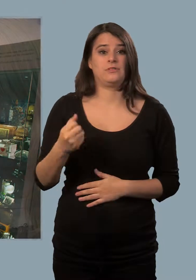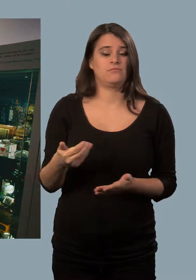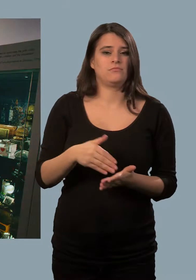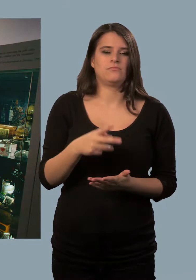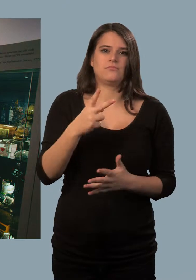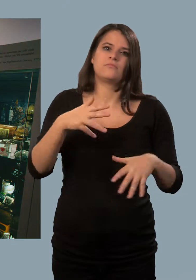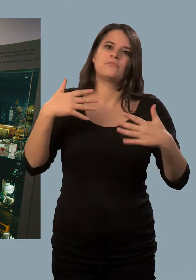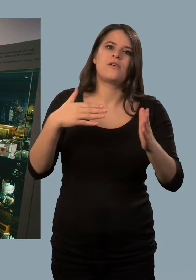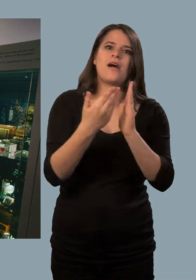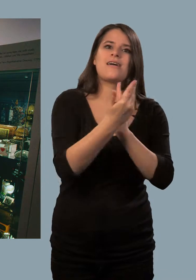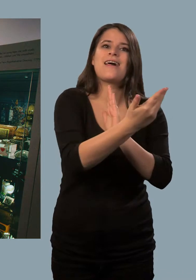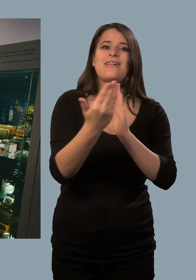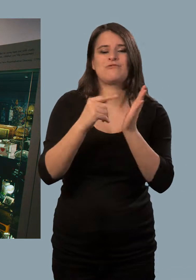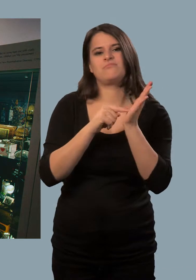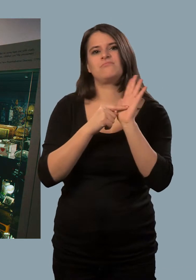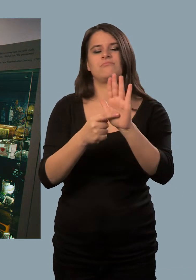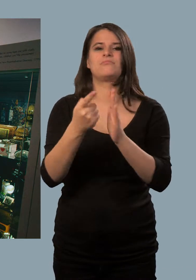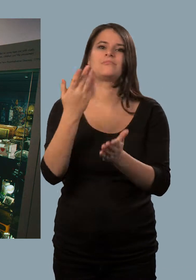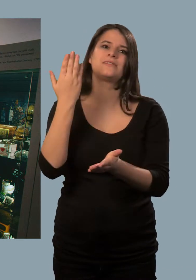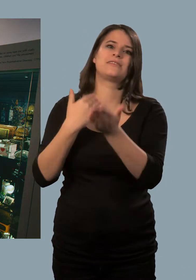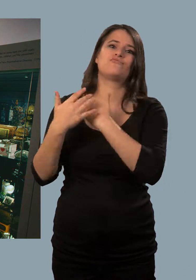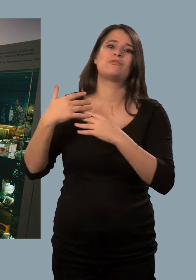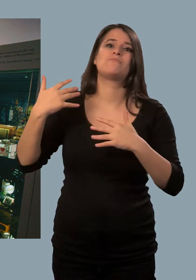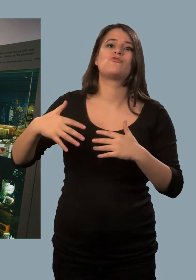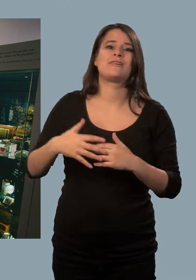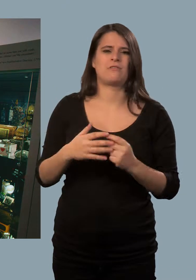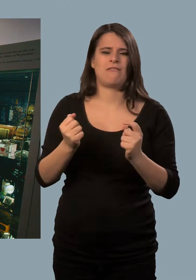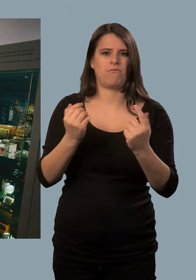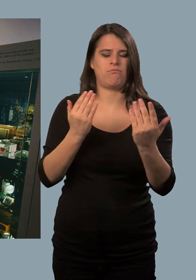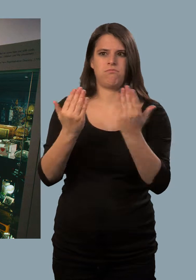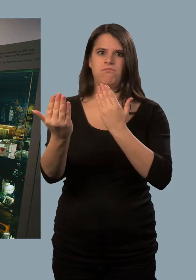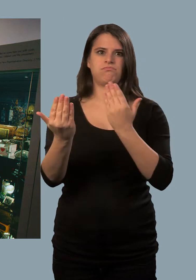Closer to home, two fascinating galleries illustrate the history of Brighton, contrasting